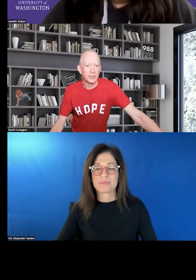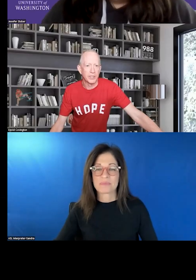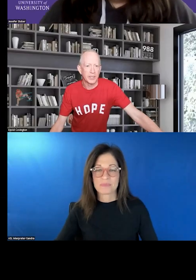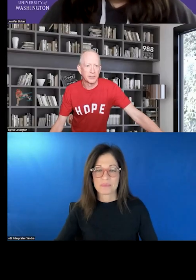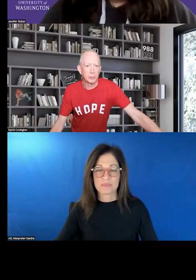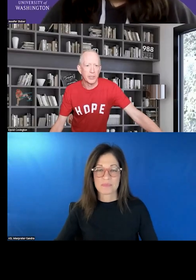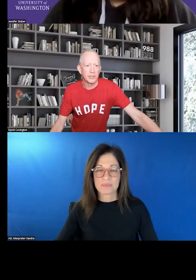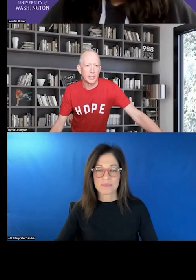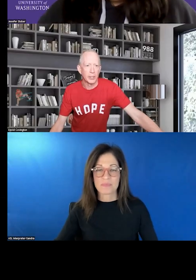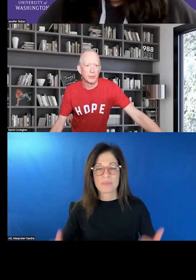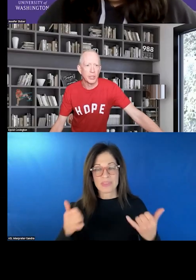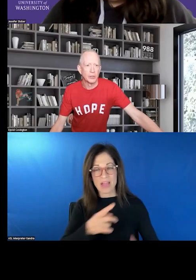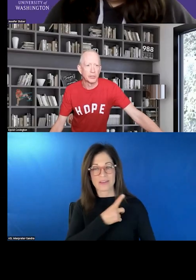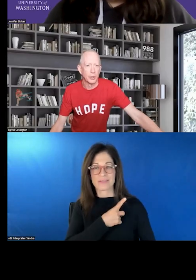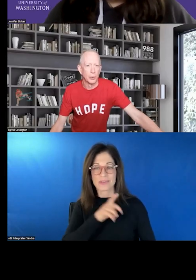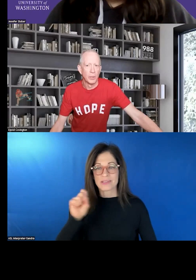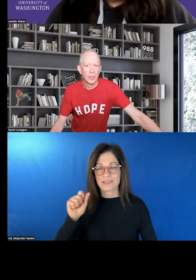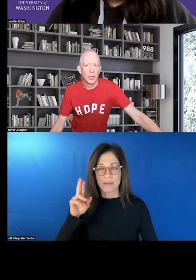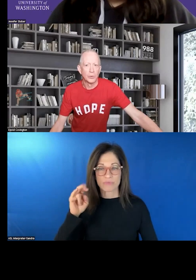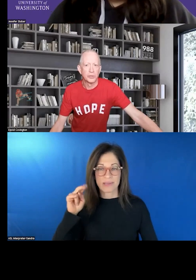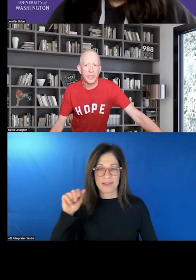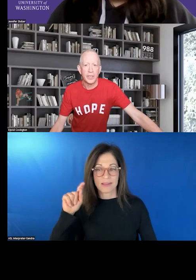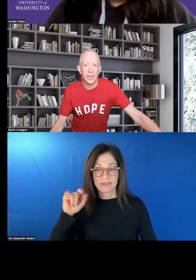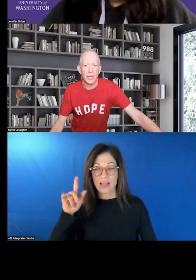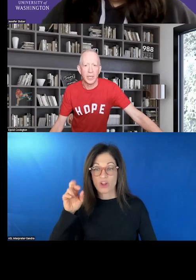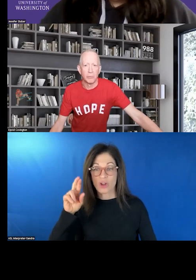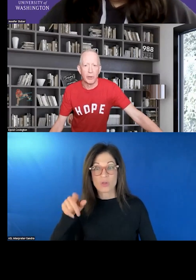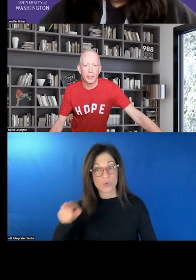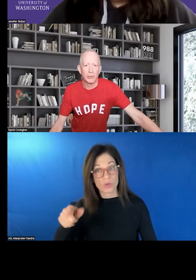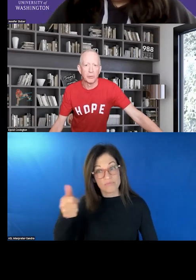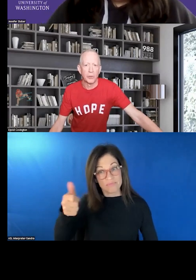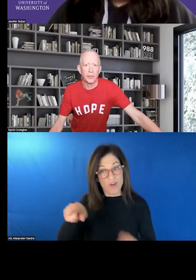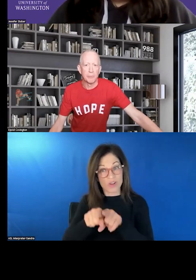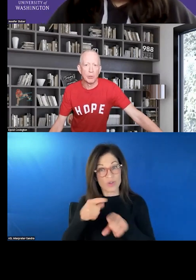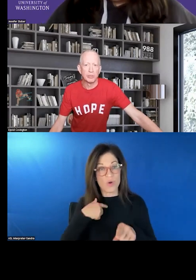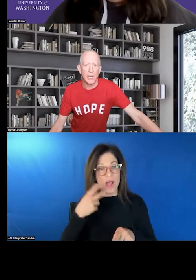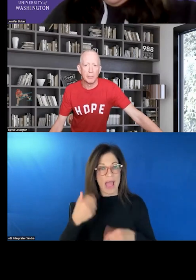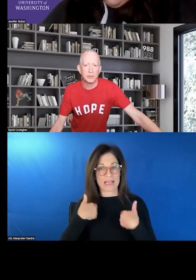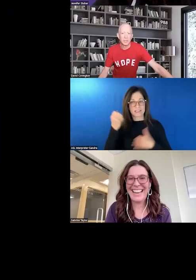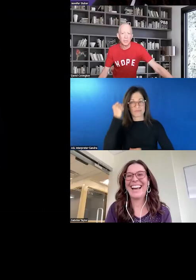DETECTIVE SABRINA TAYLOR WHO OWNS THE RECORD FOR THE MOST TIMES